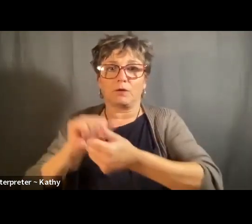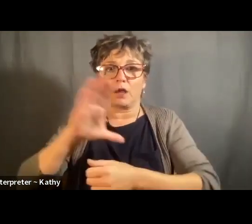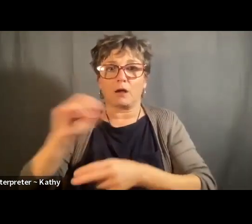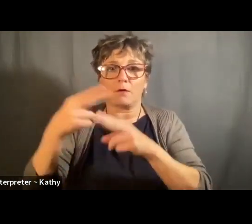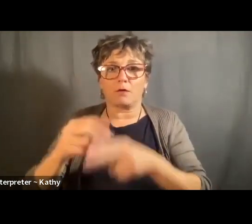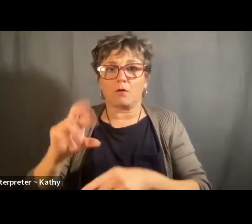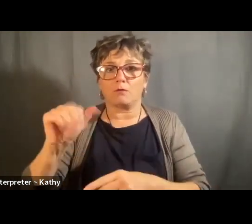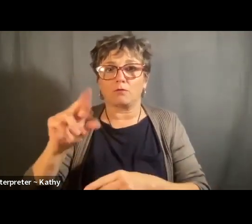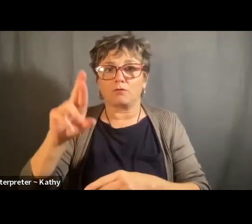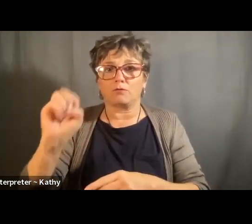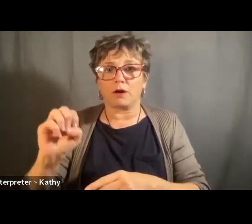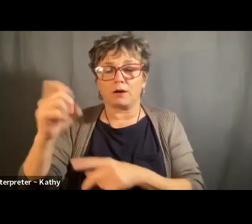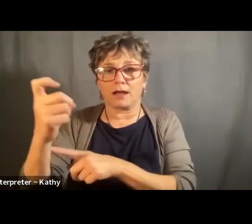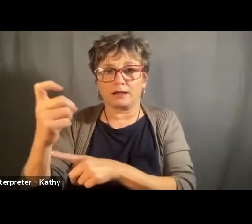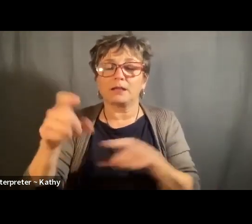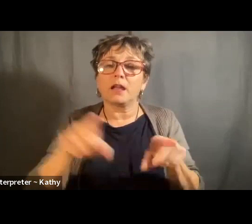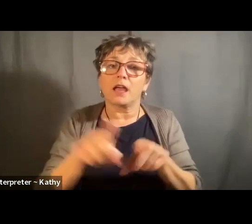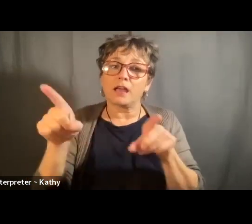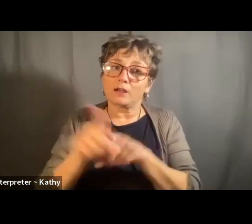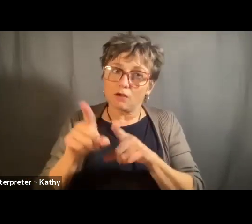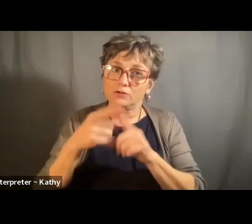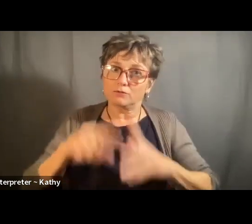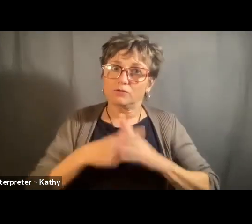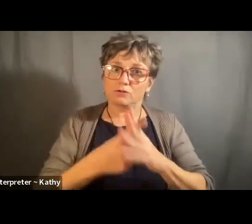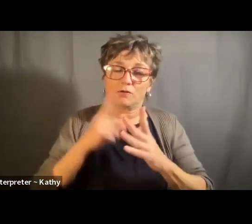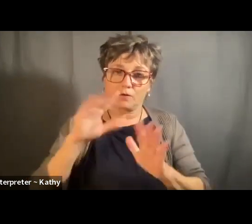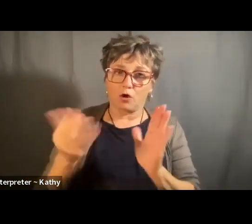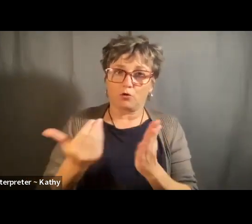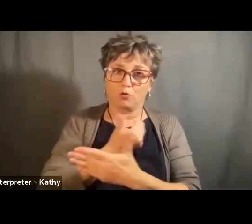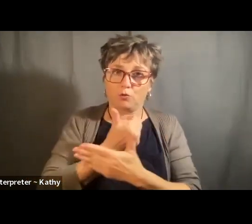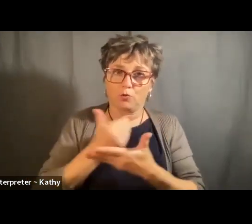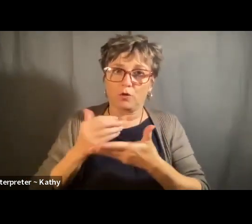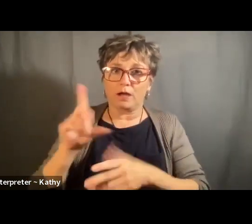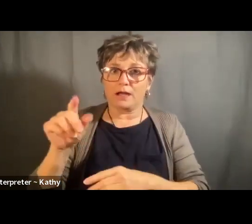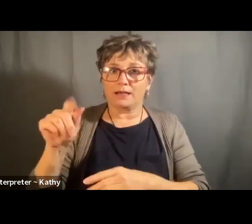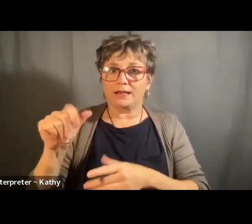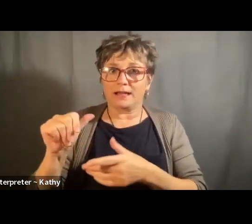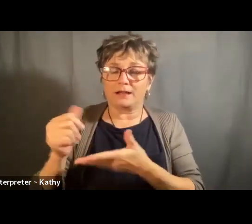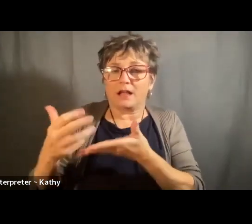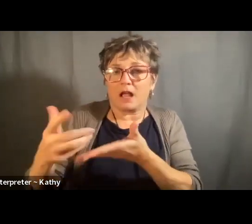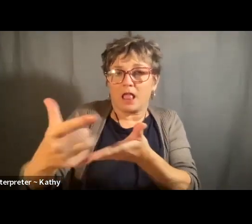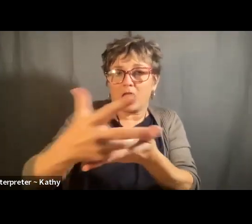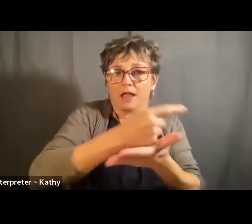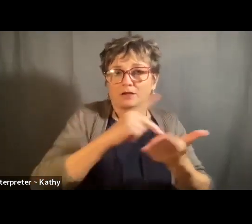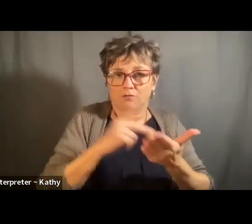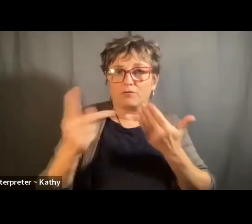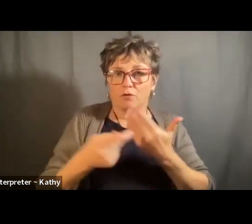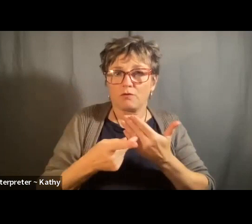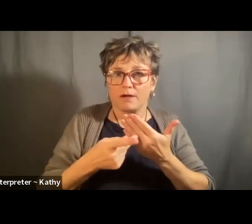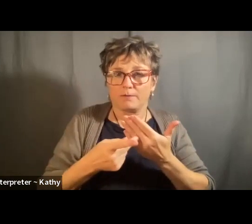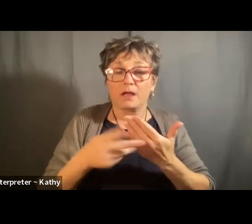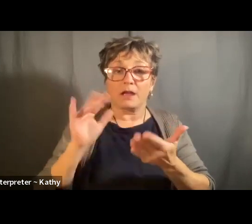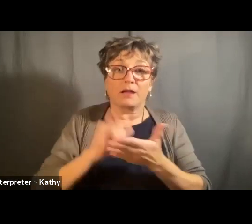Usher Syndrome Data Collection Program. The Usher Syndrome Data Collection Program is how we as a